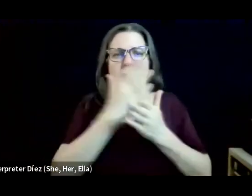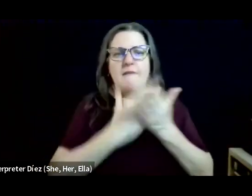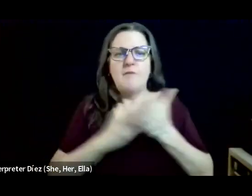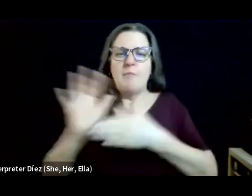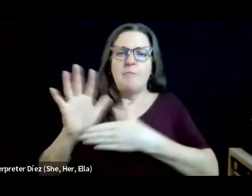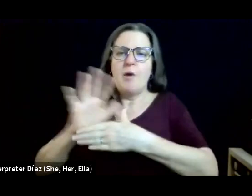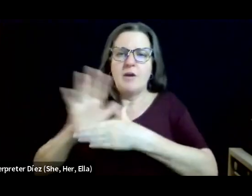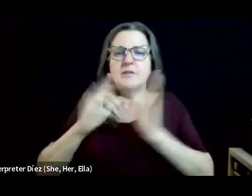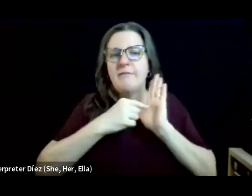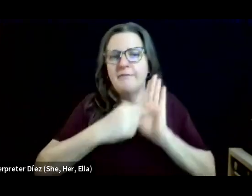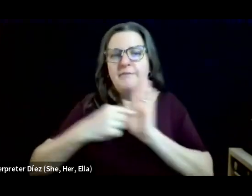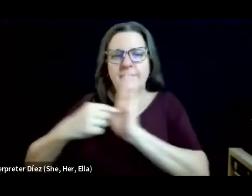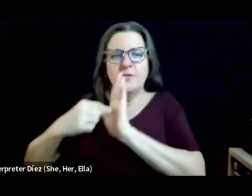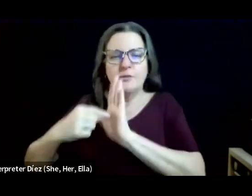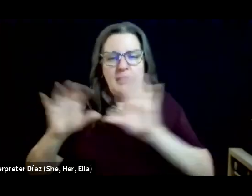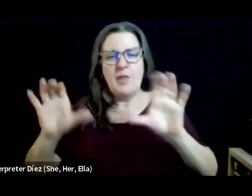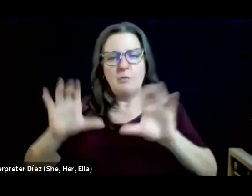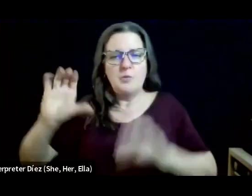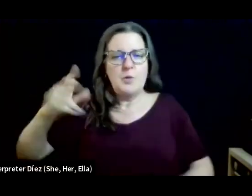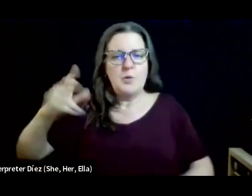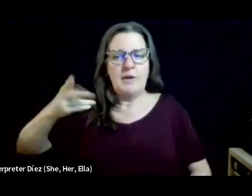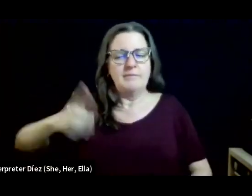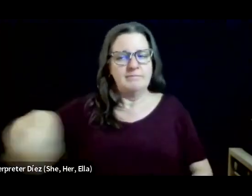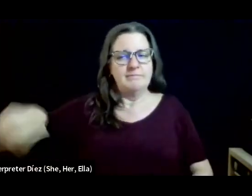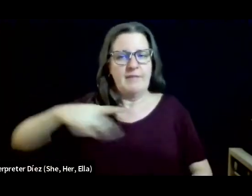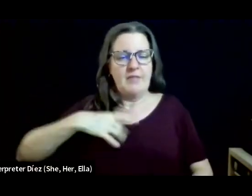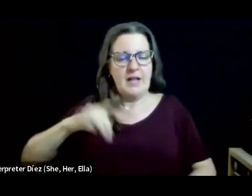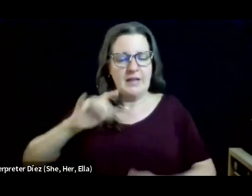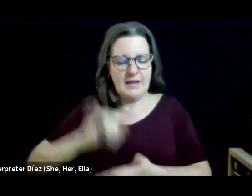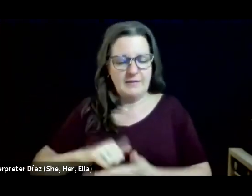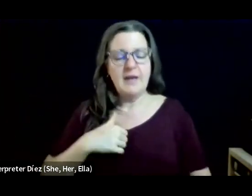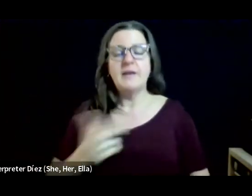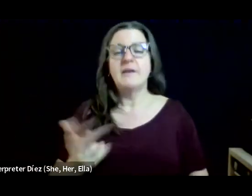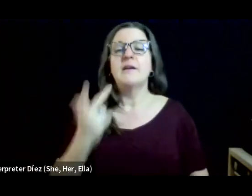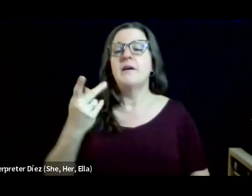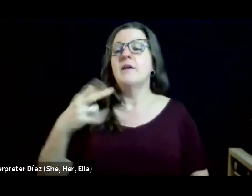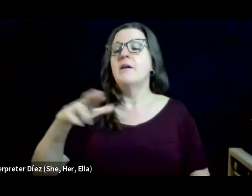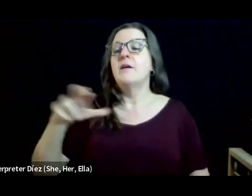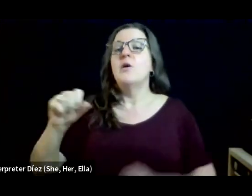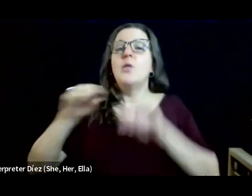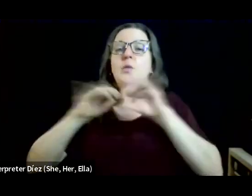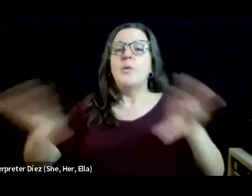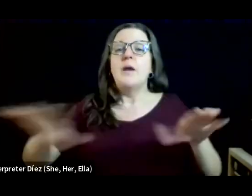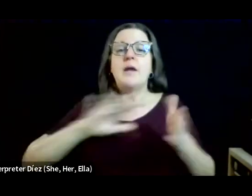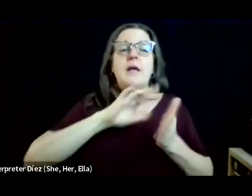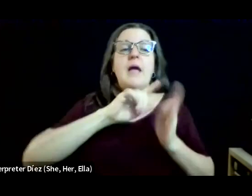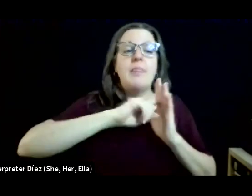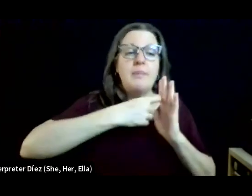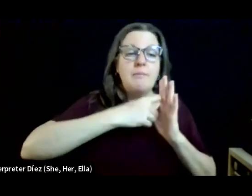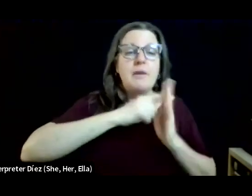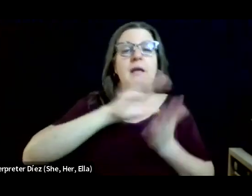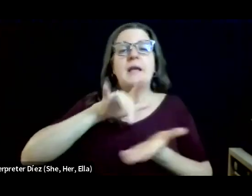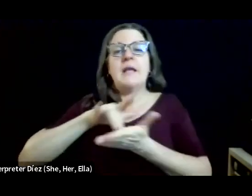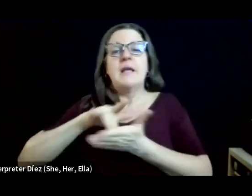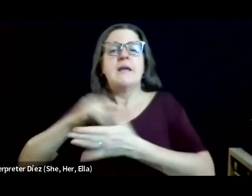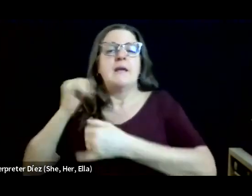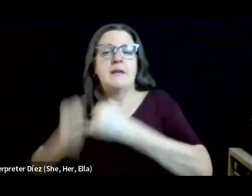They liked that. We had three press releases at the beginning, middle, and the end to share what the collaboration was with the community.